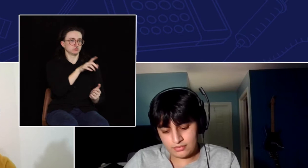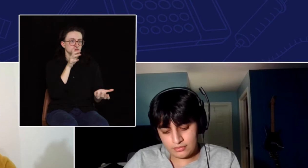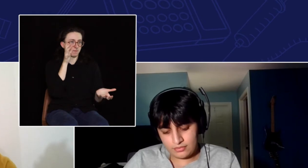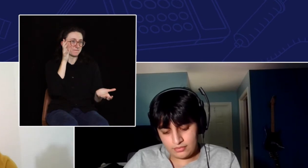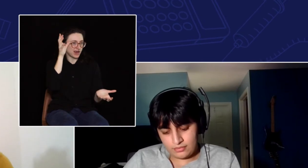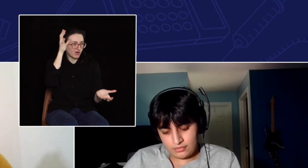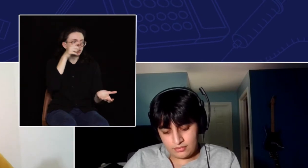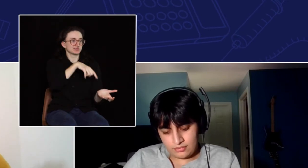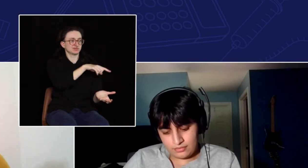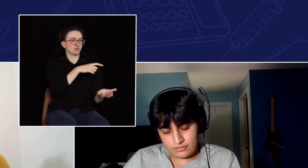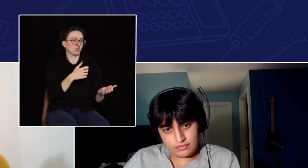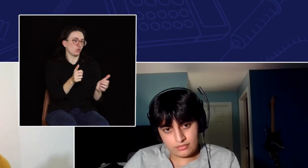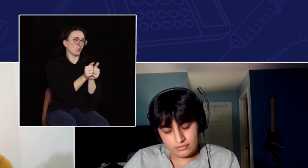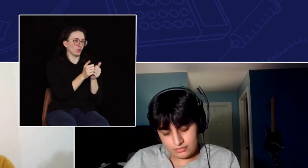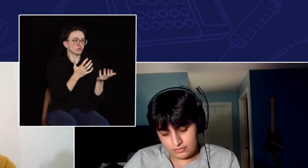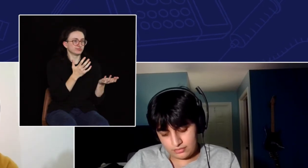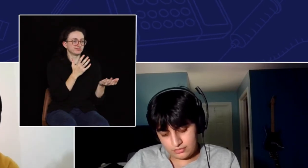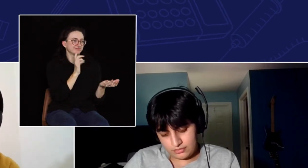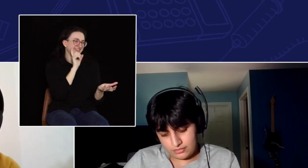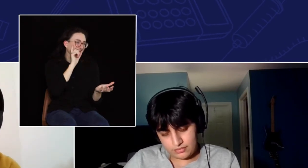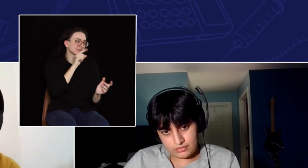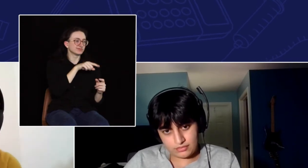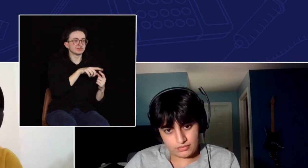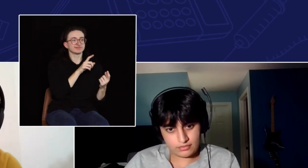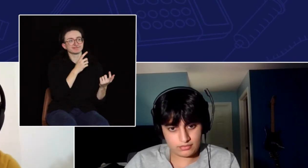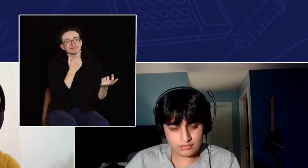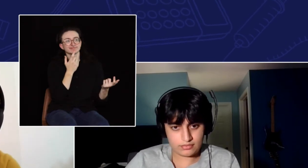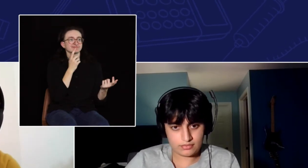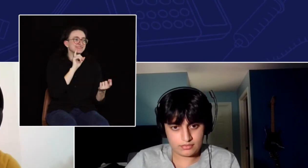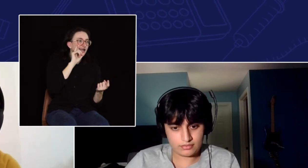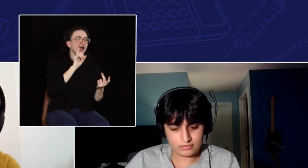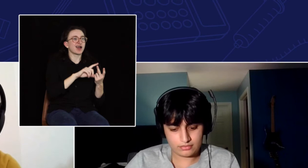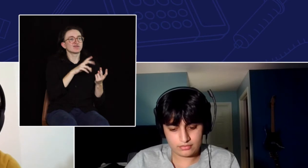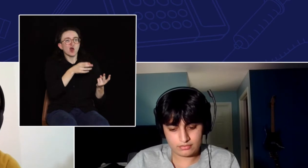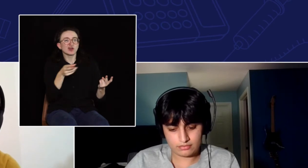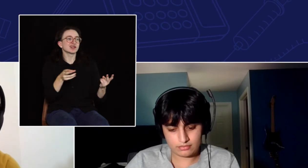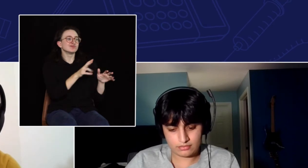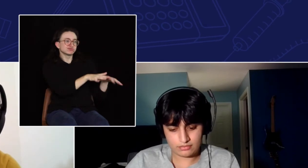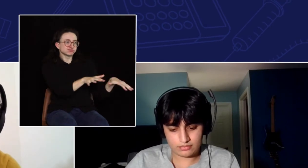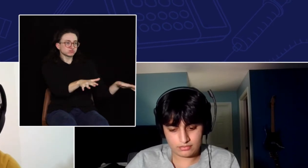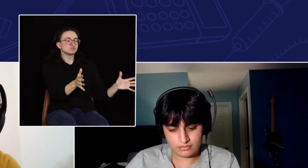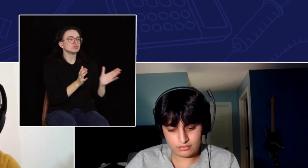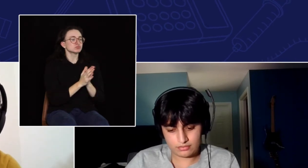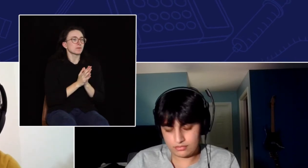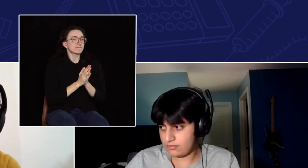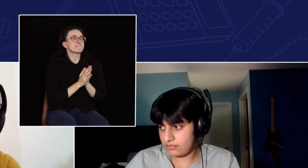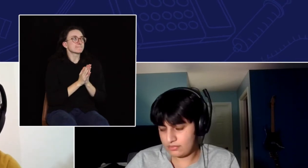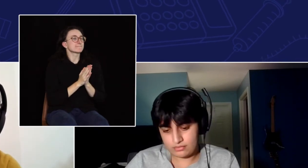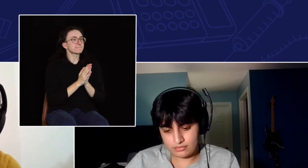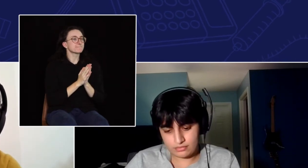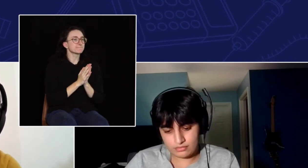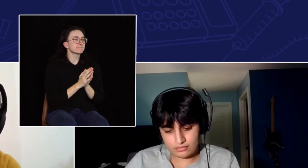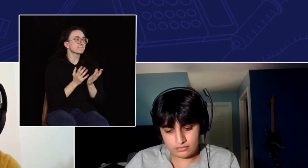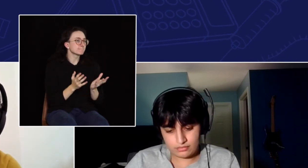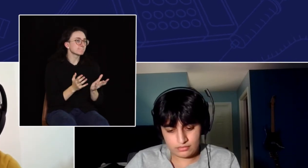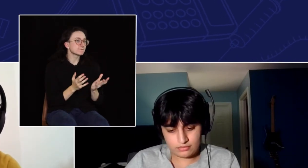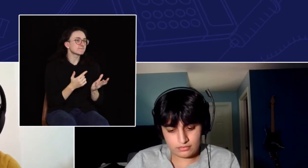or parents who have a kid with Hard of Hearing or Deaf issues...